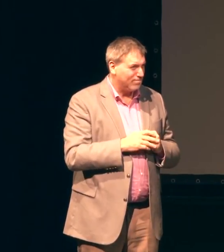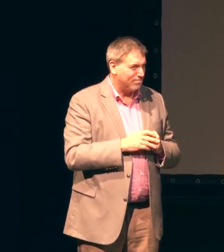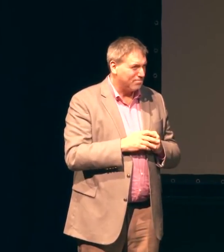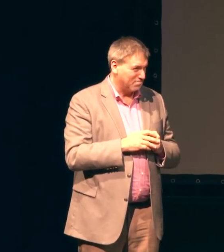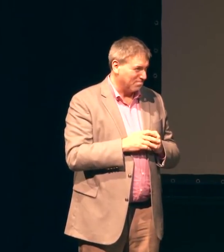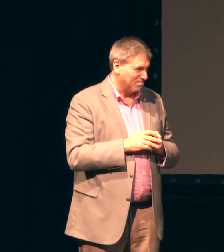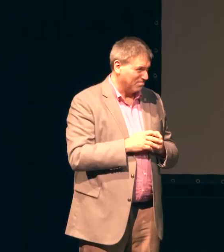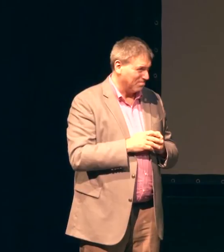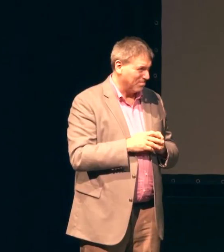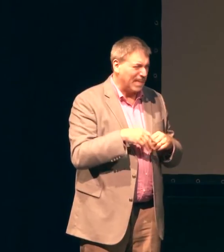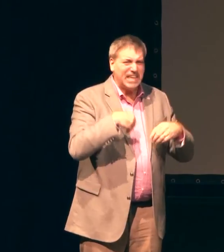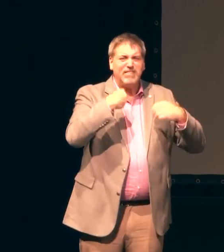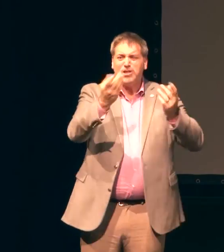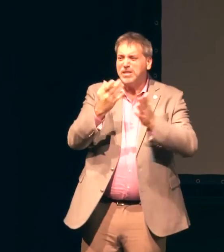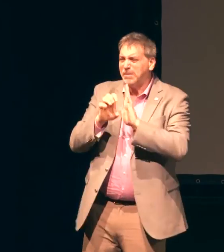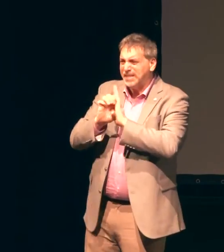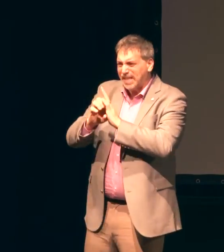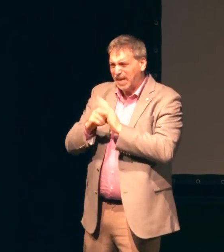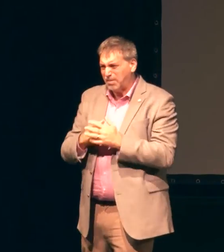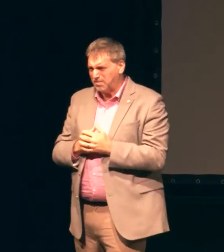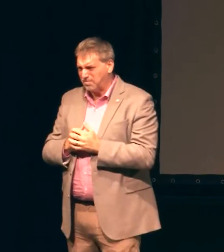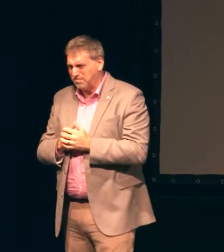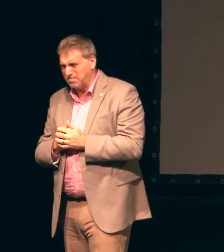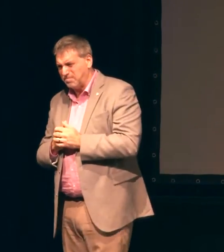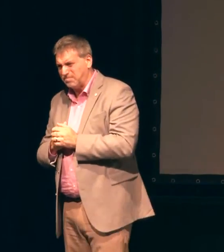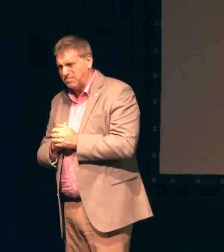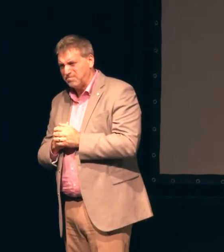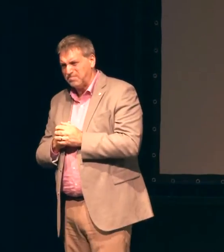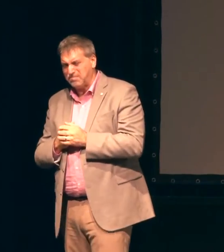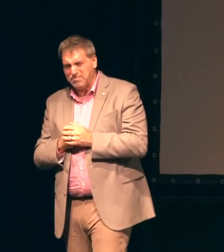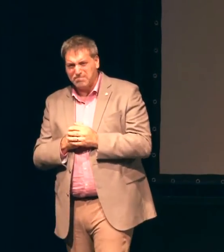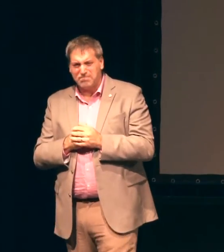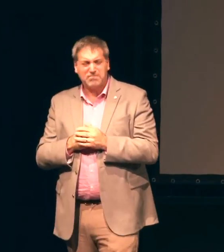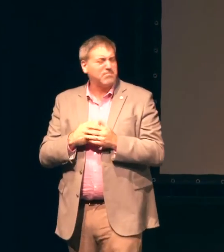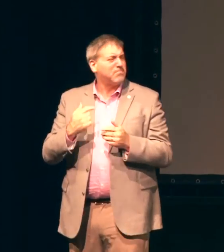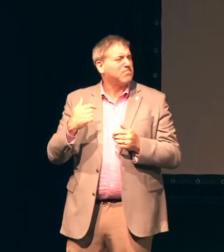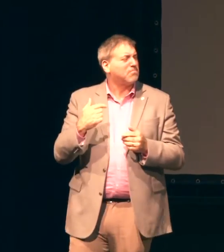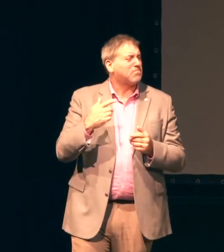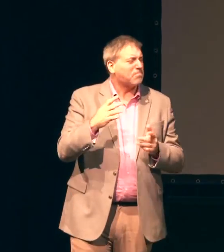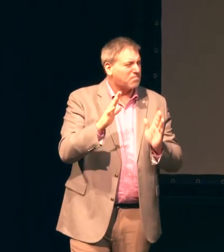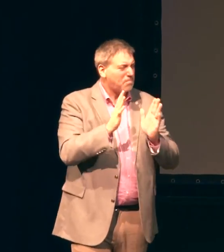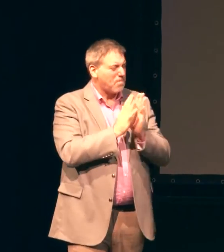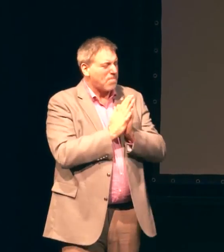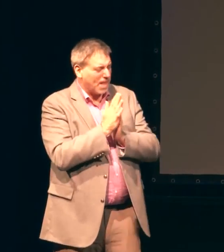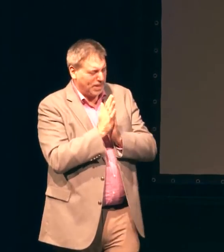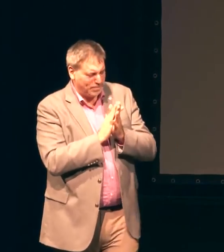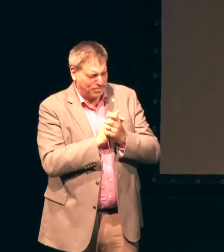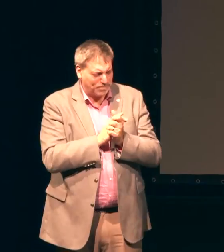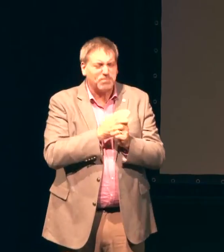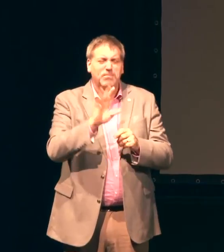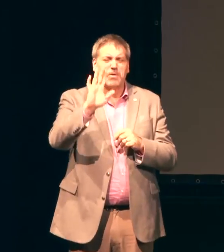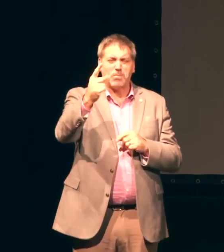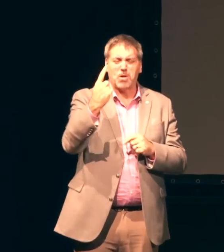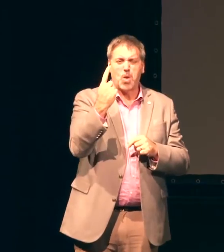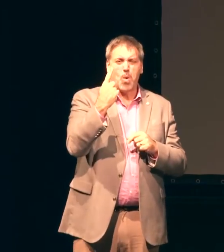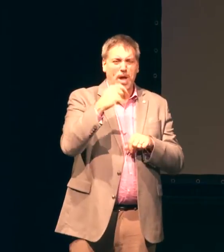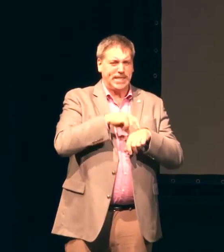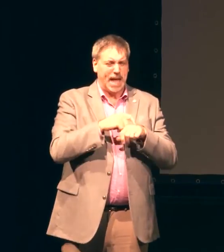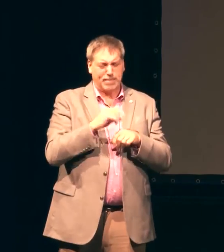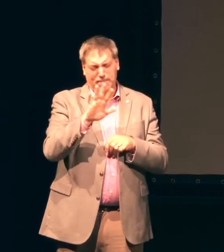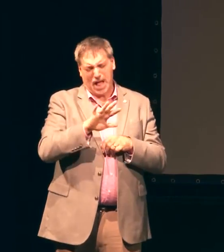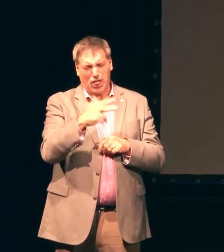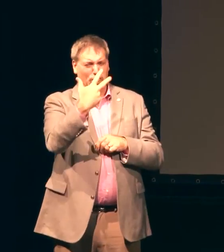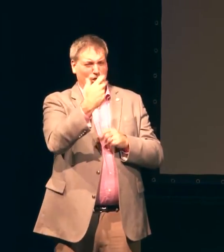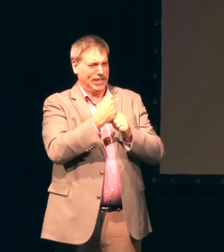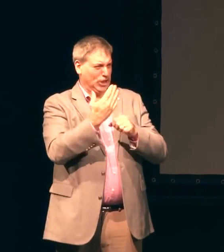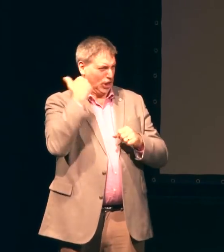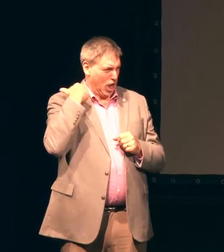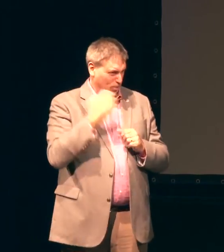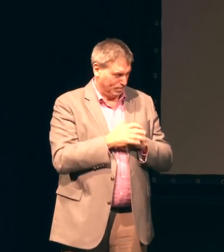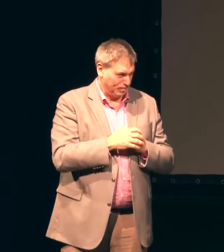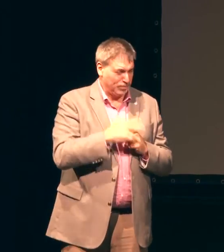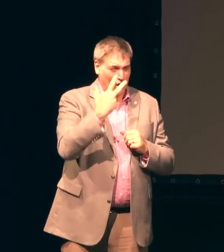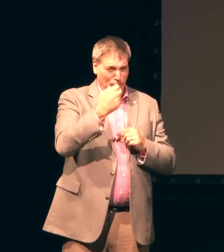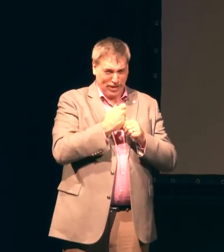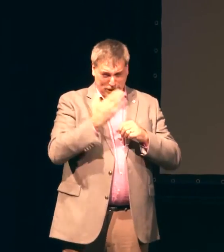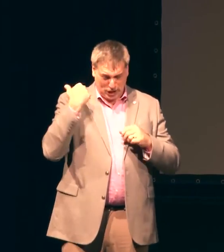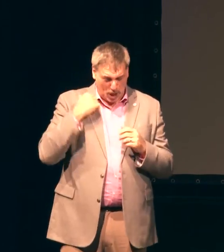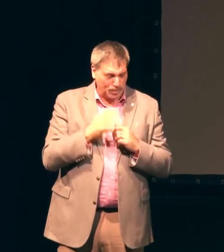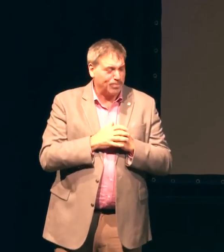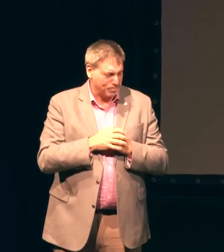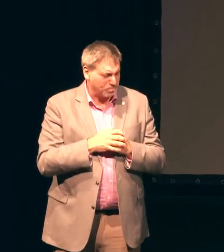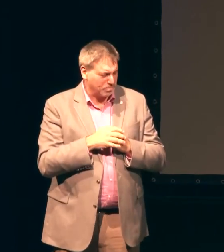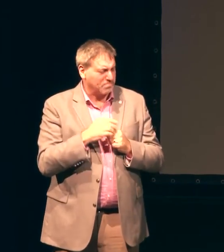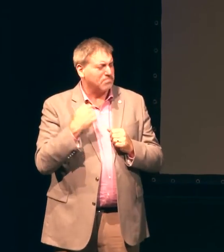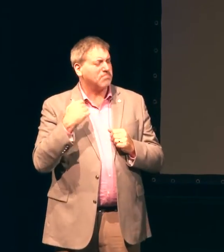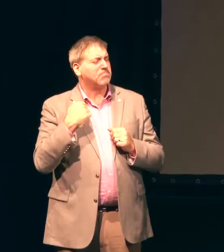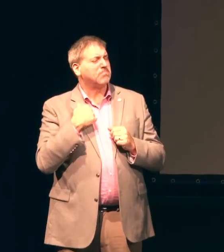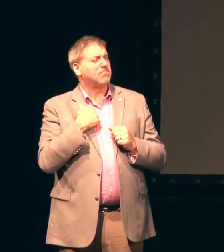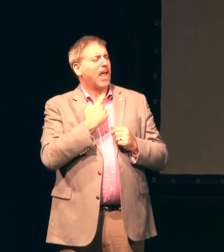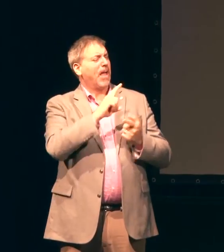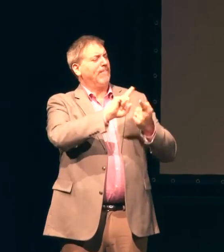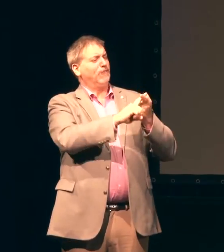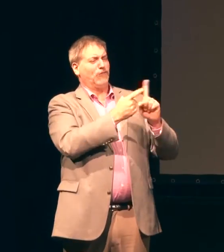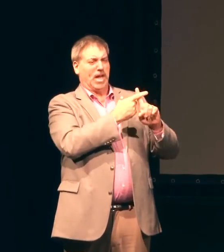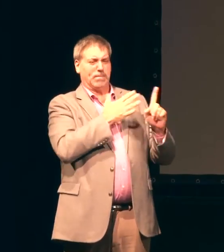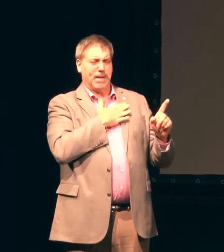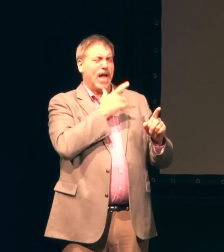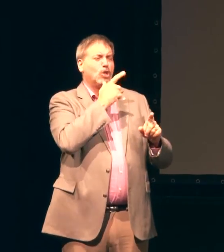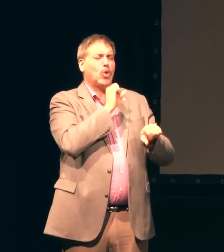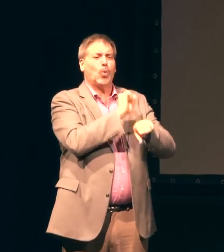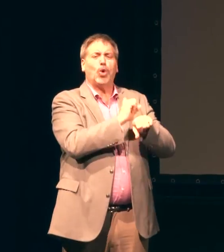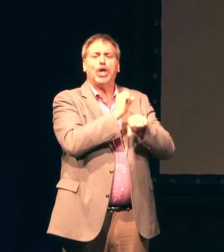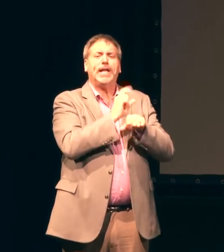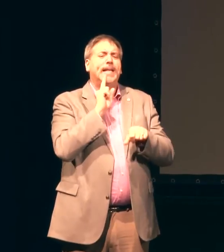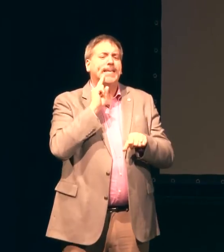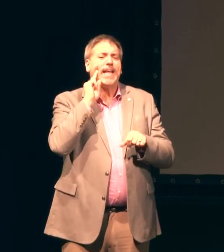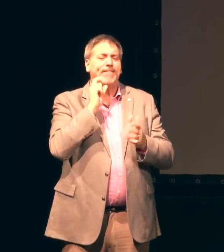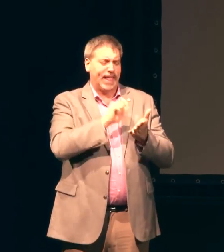the Deaf community. I'll give you an example. About three years ago, a friend of mine who